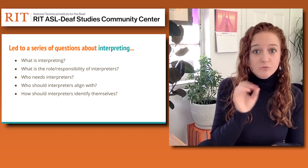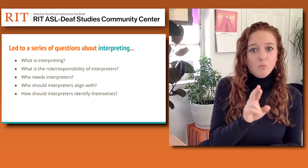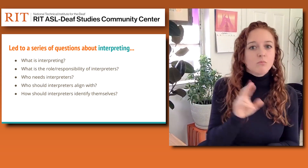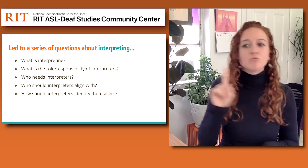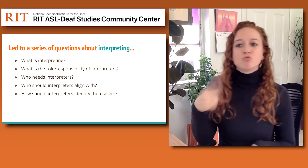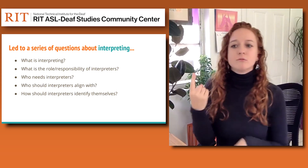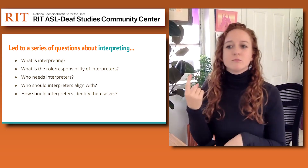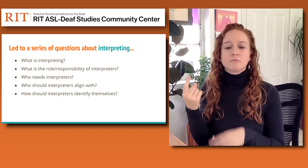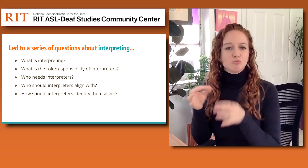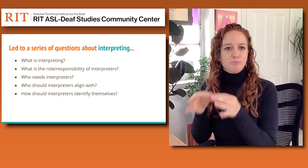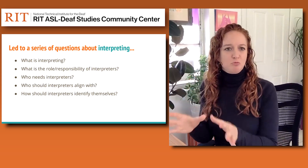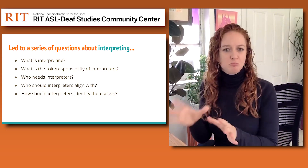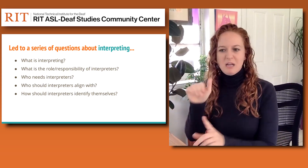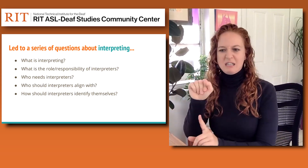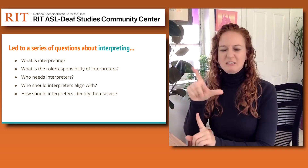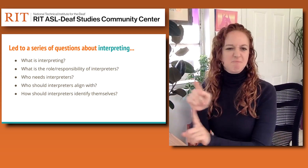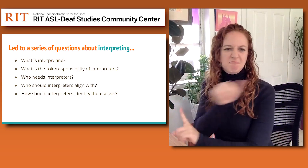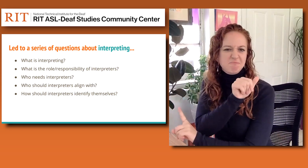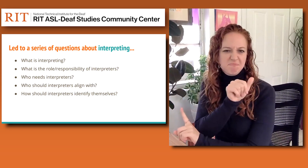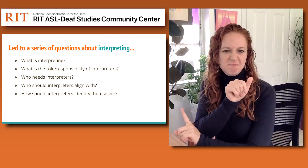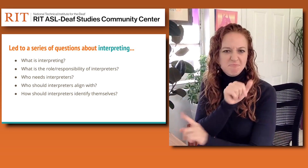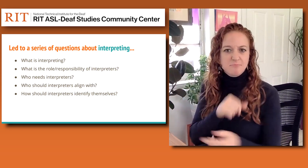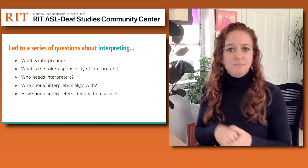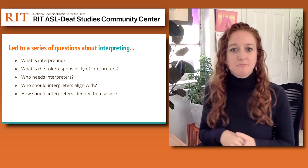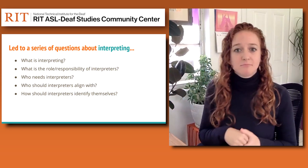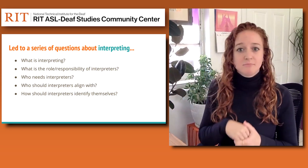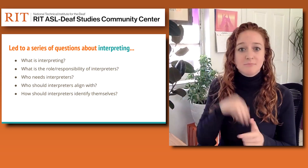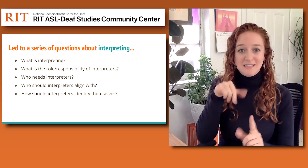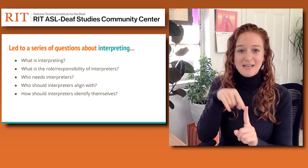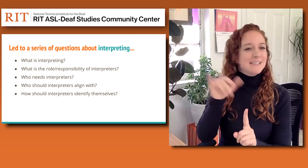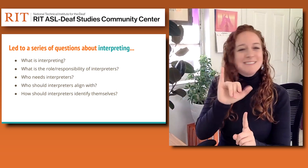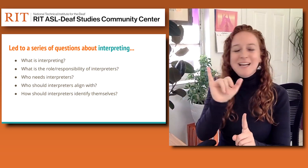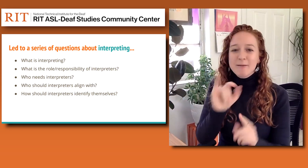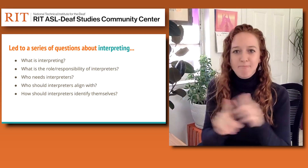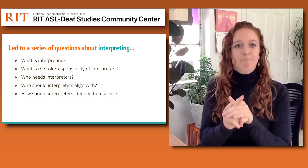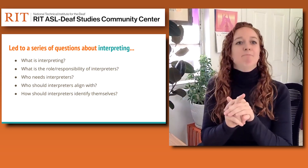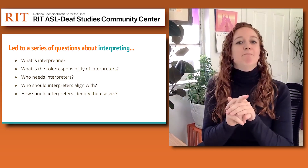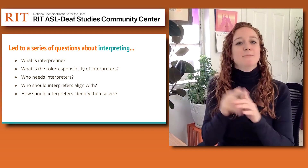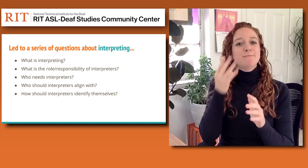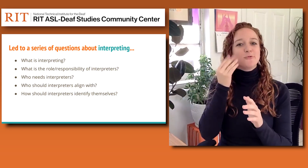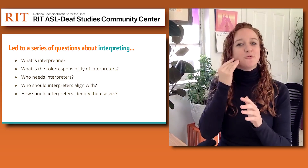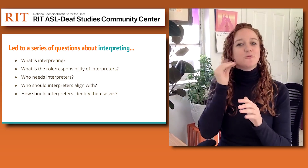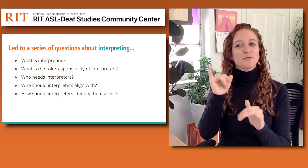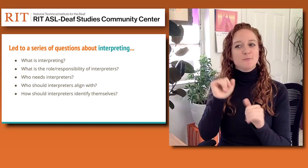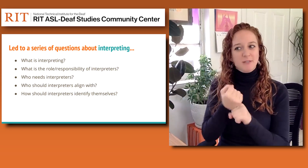"Hello. I'm an ASL interpreter," or just "interpreter," taking away the ASL part?